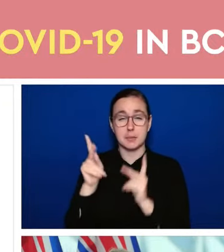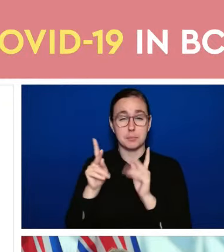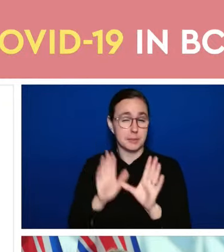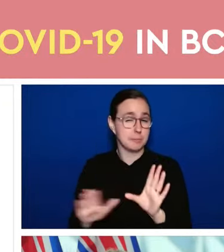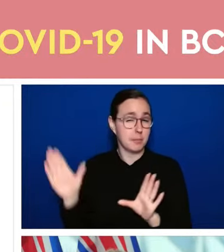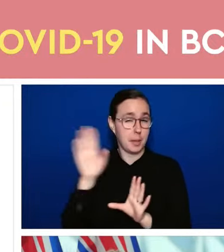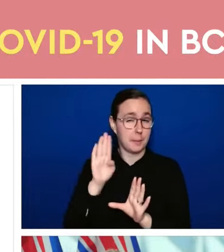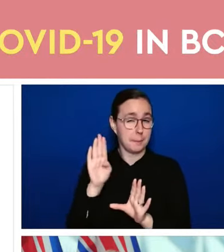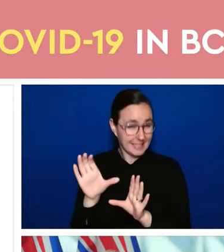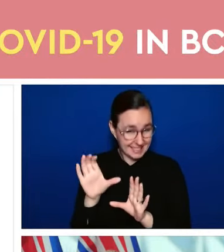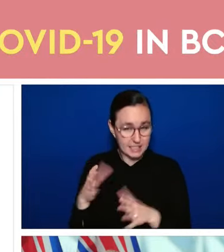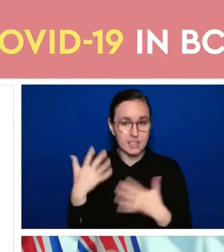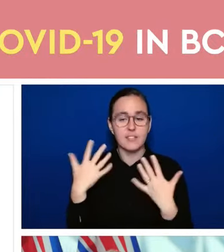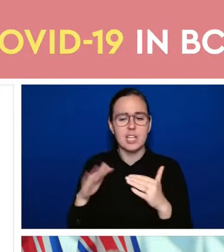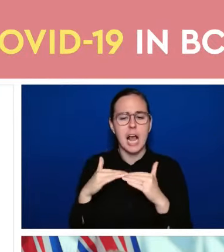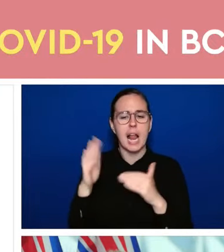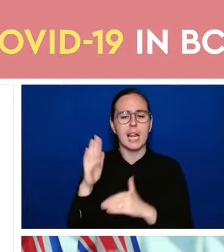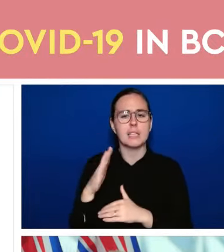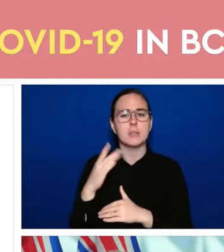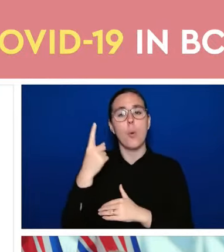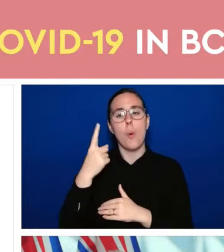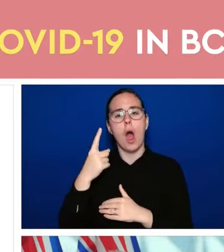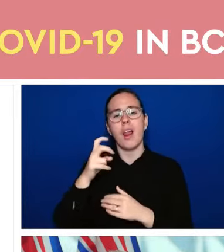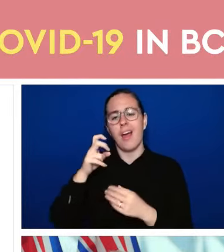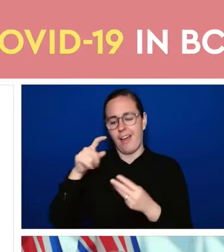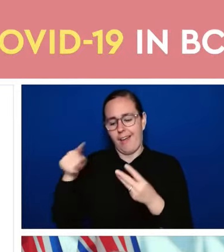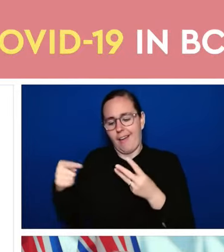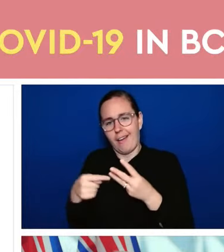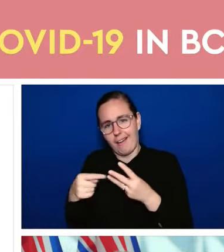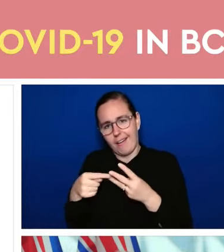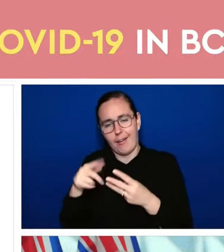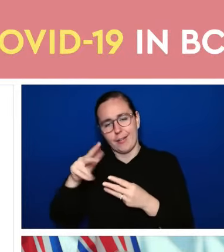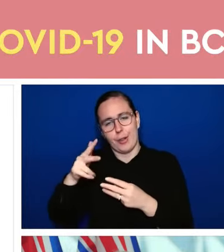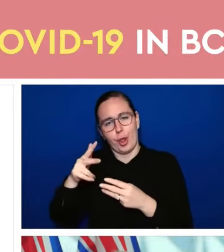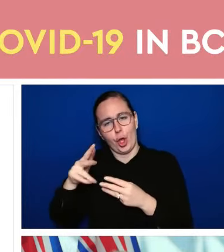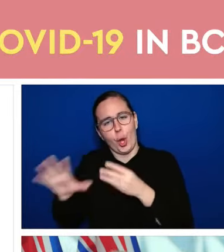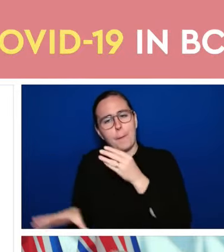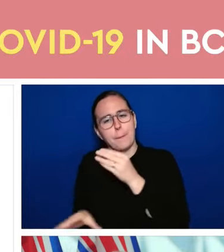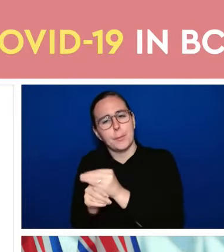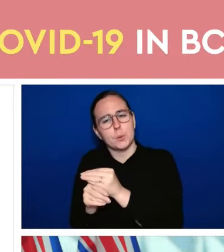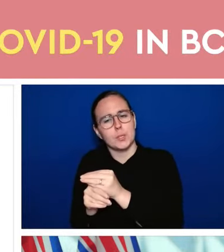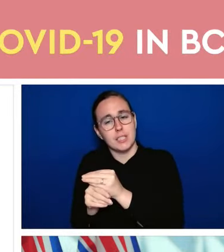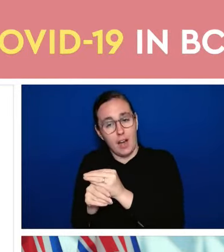become available for younger- people younger children and